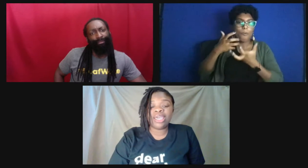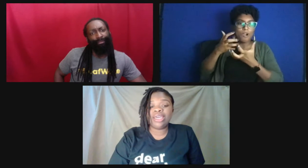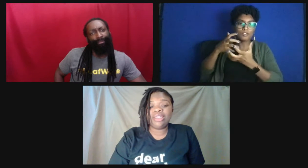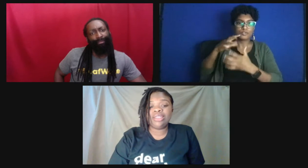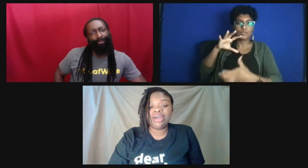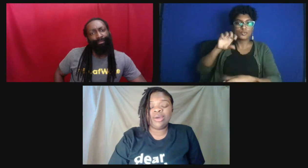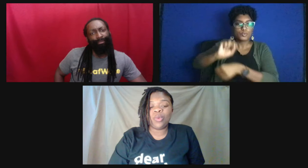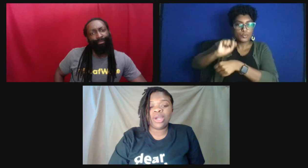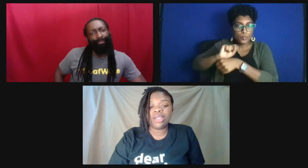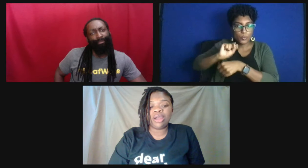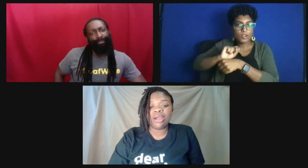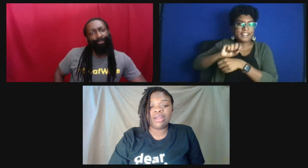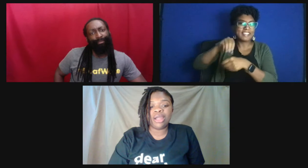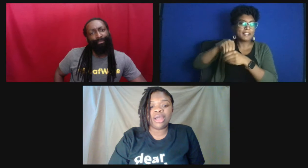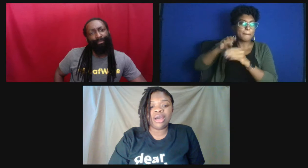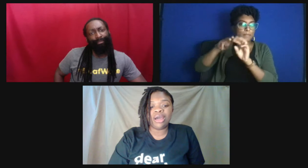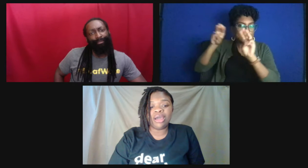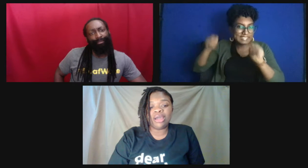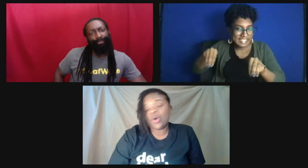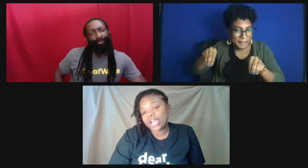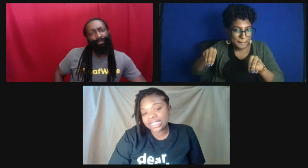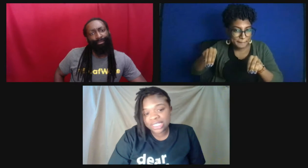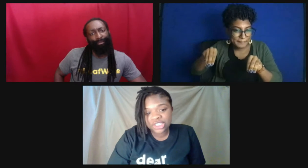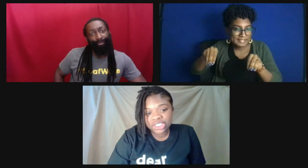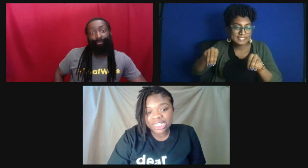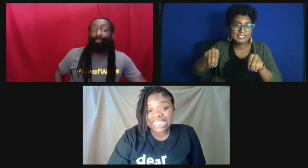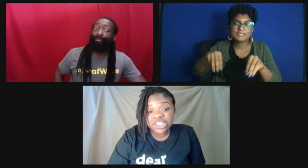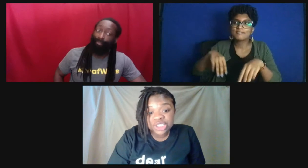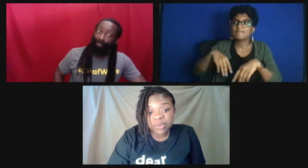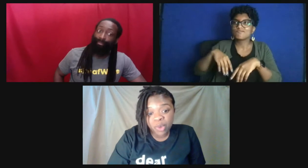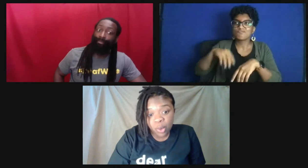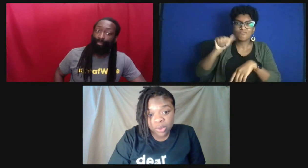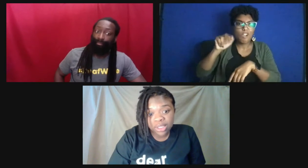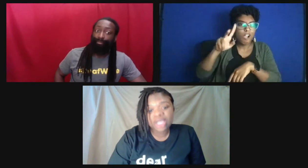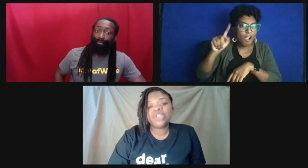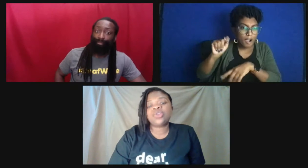and work in art organizations in a leadership role